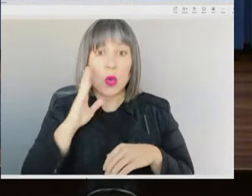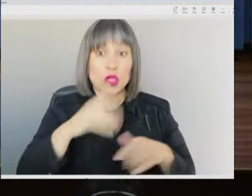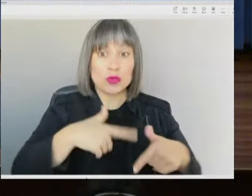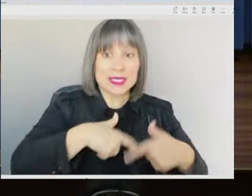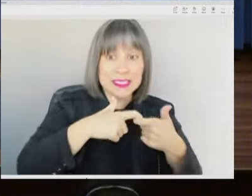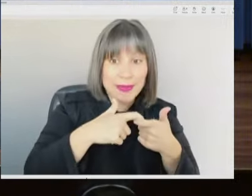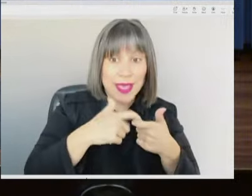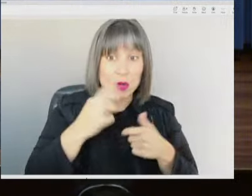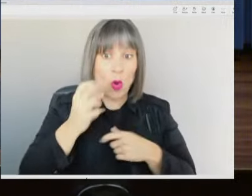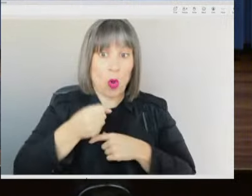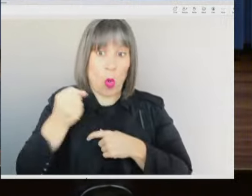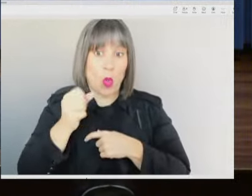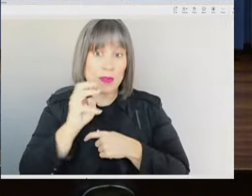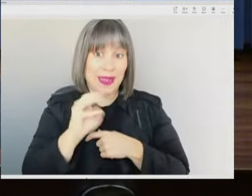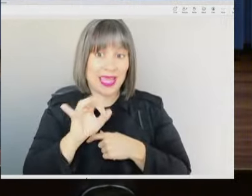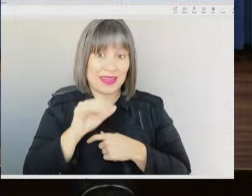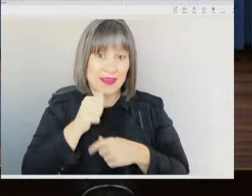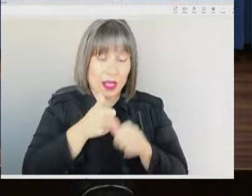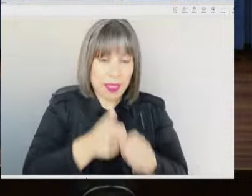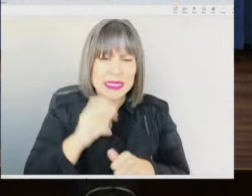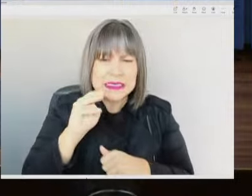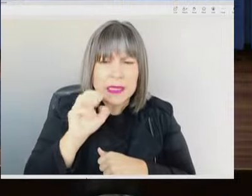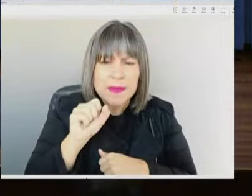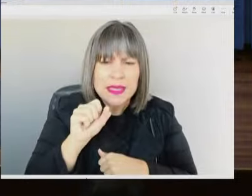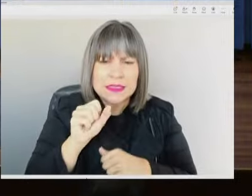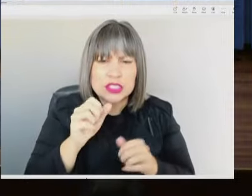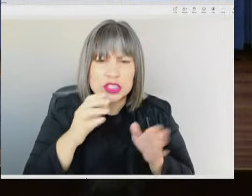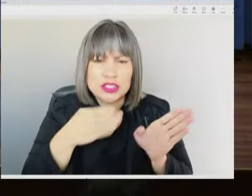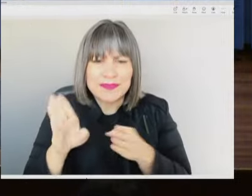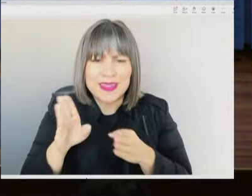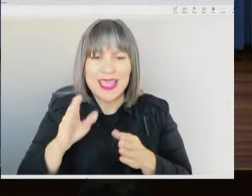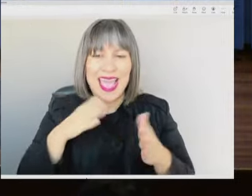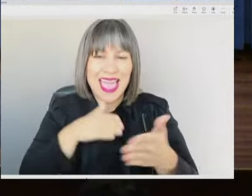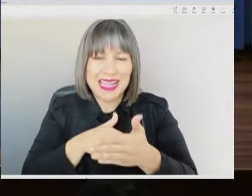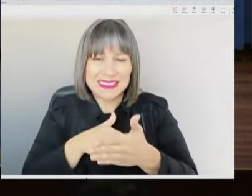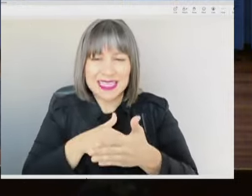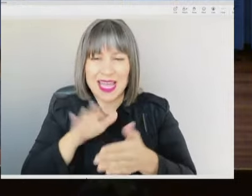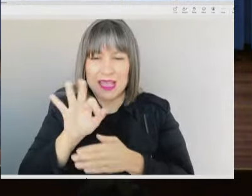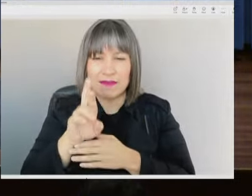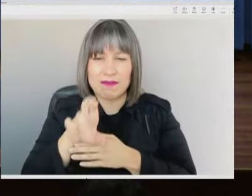And then I'm also wondering, is CMS shifting its anti-fraud strategy to preemptively withholding